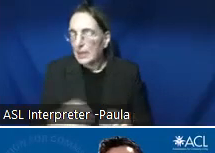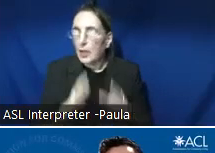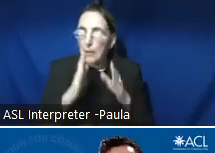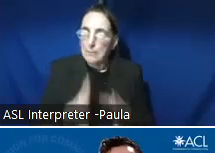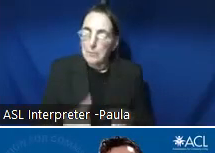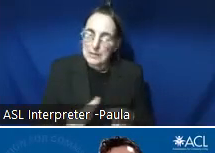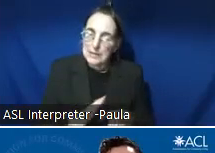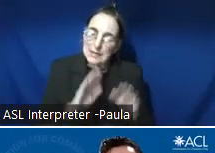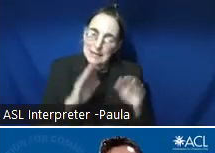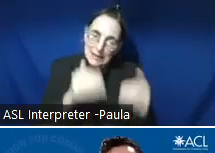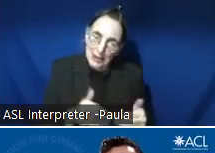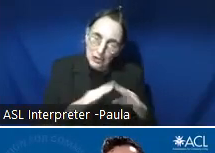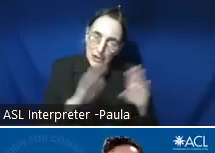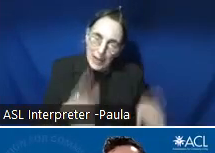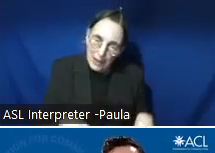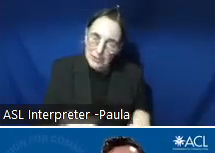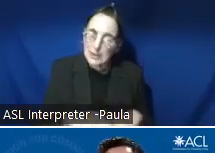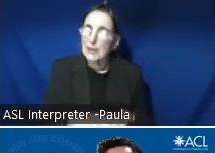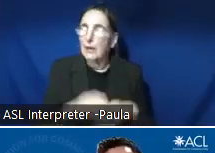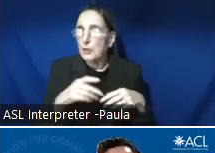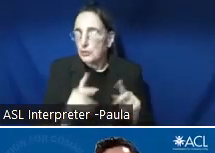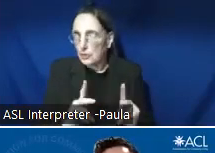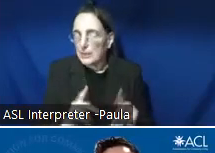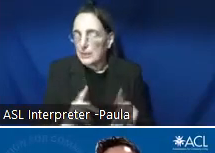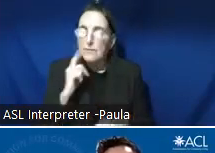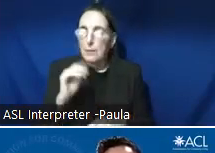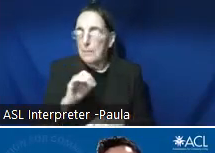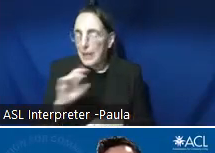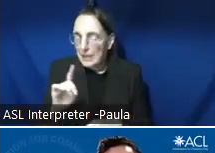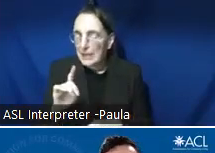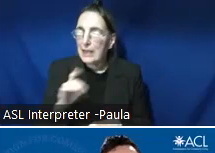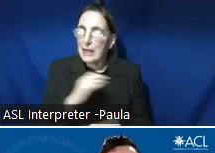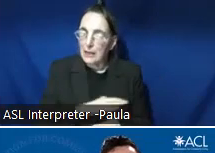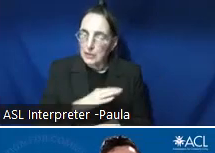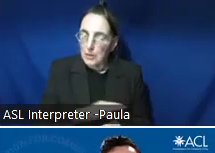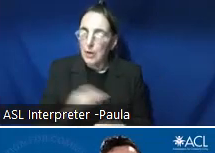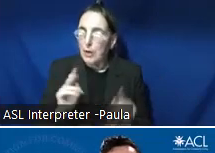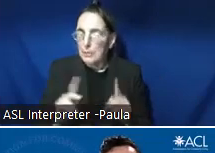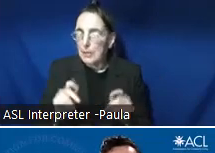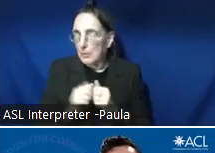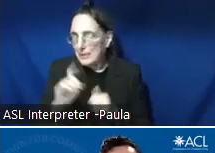support, and services to Medicaid, eligible persons with disabilities, and/or older adults who are experiencing our